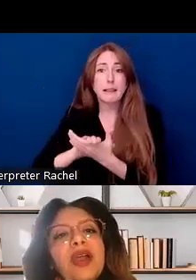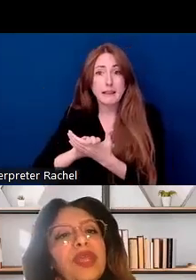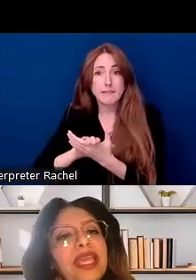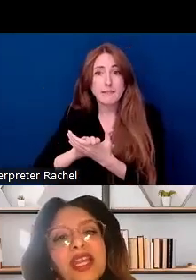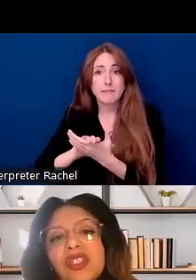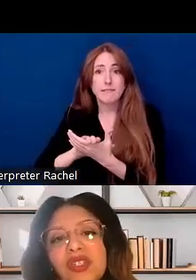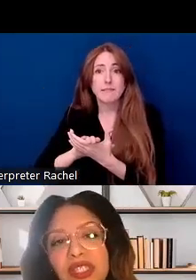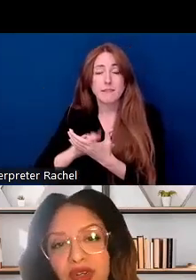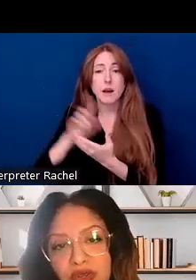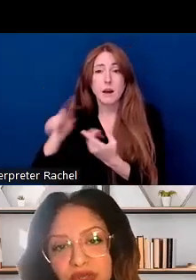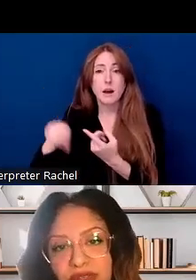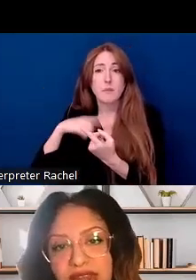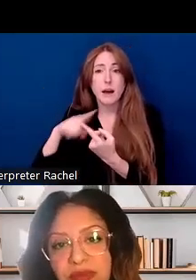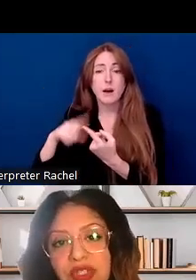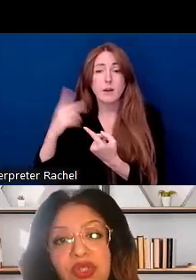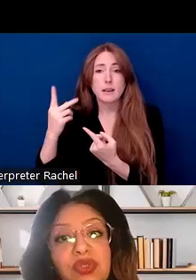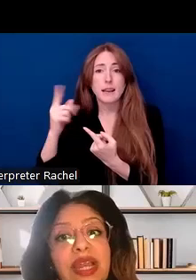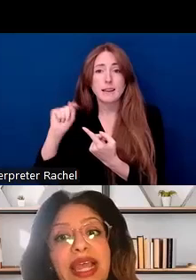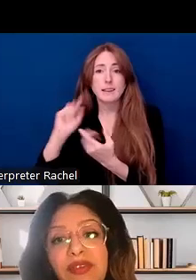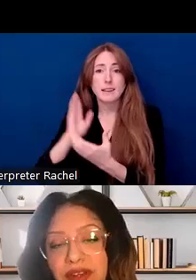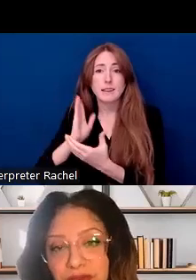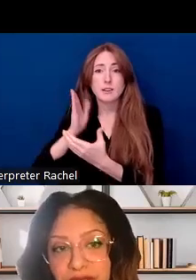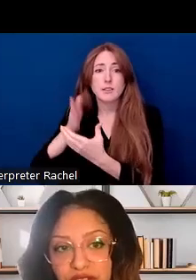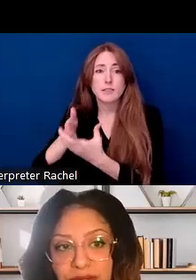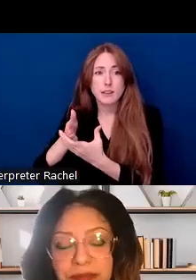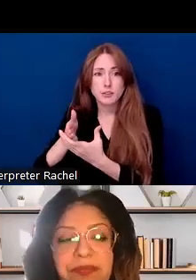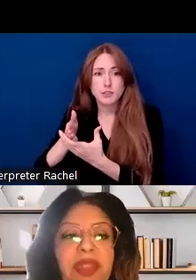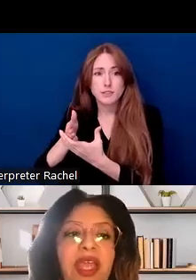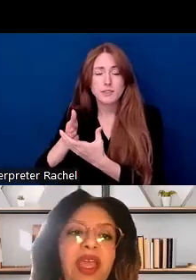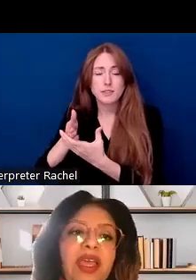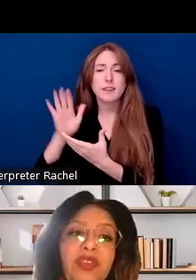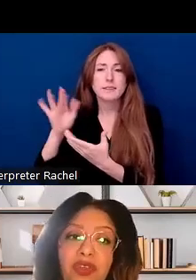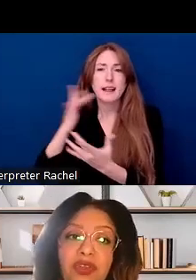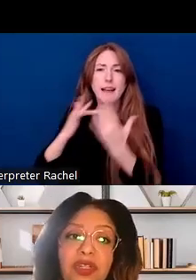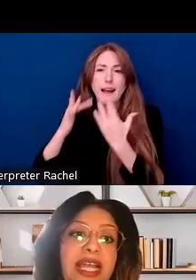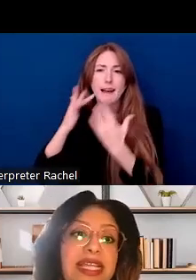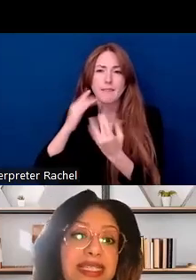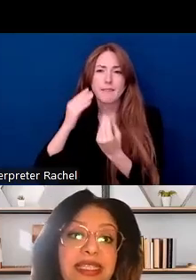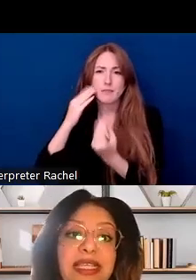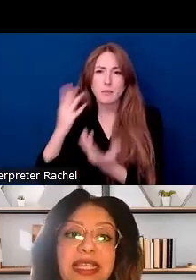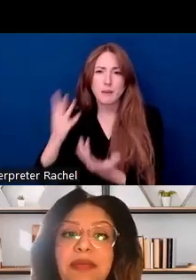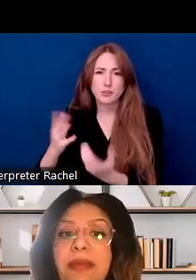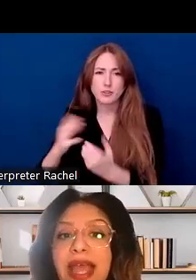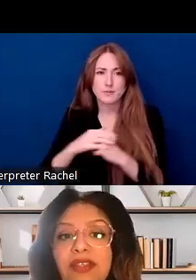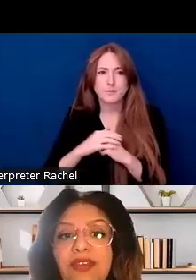We cannot consider those variables due to lack of information. Third, assessing the impact of